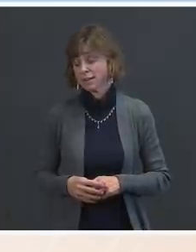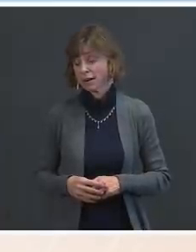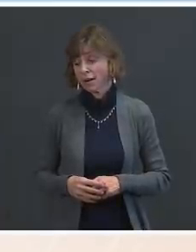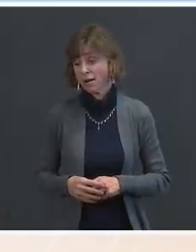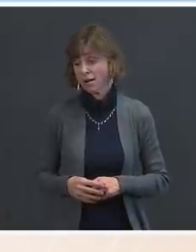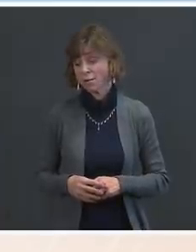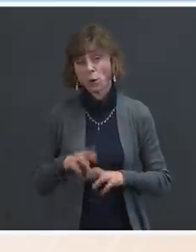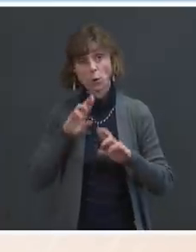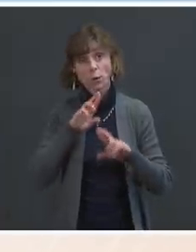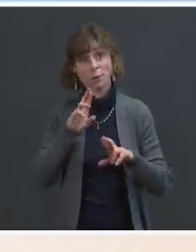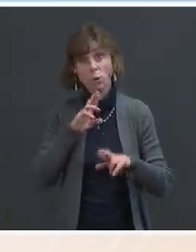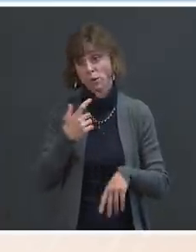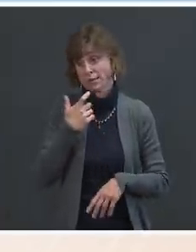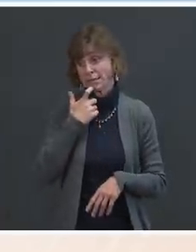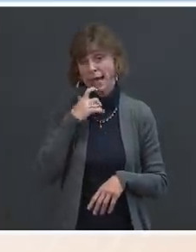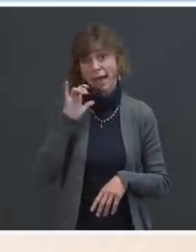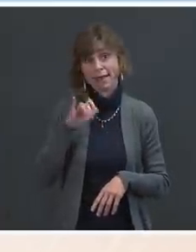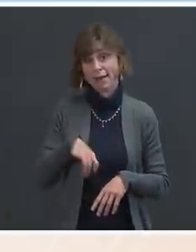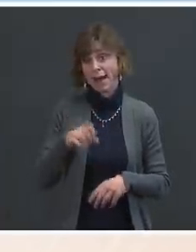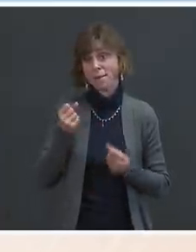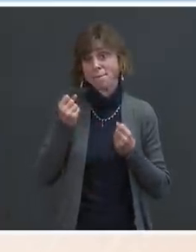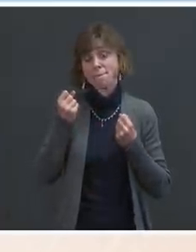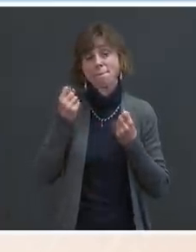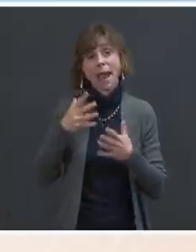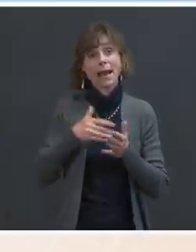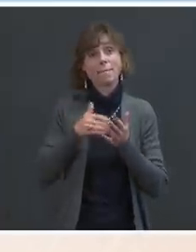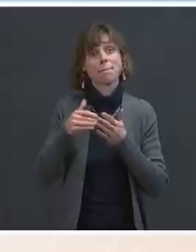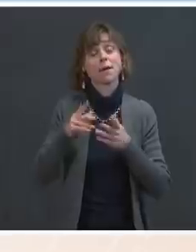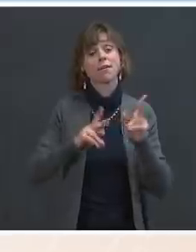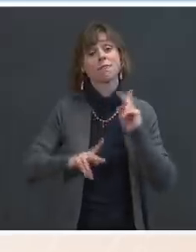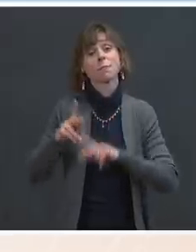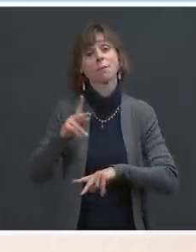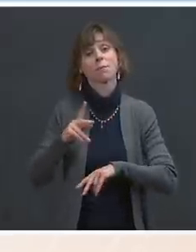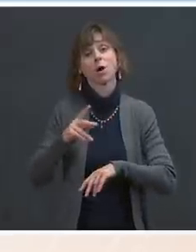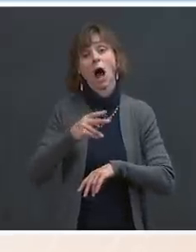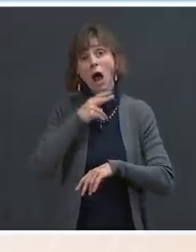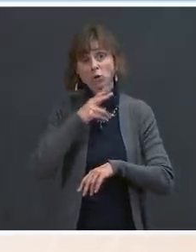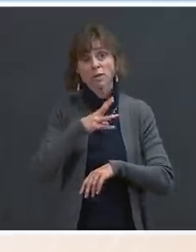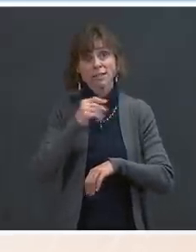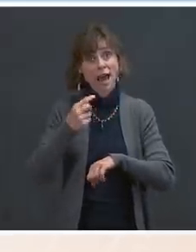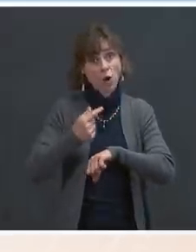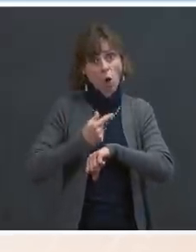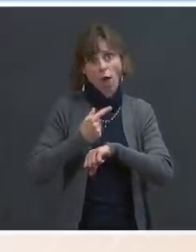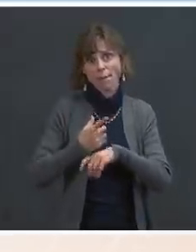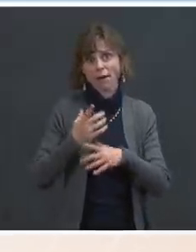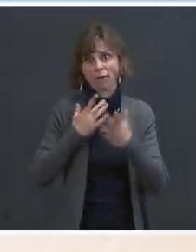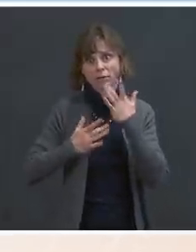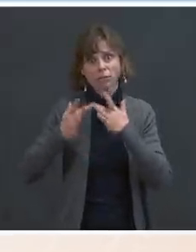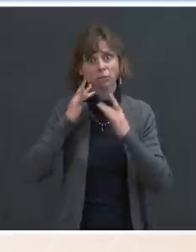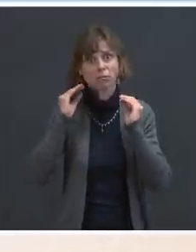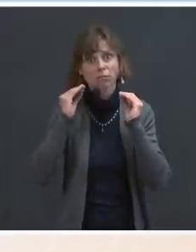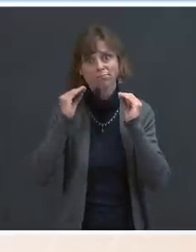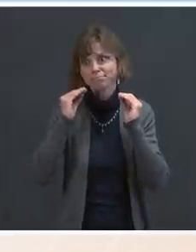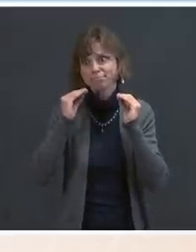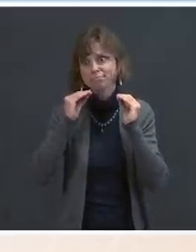millions of people in Guatemala and Honduras are food insecure now. That is clearly something you need to be looking at --